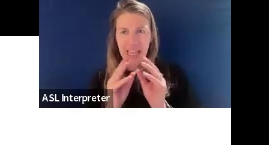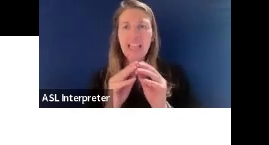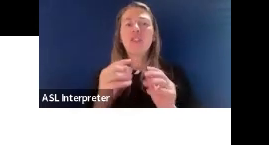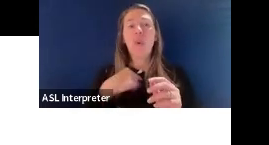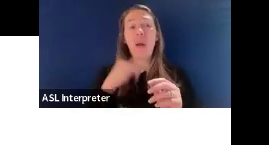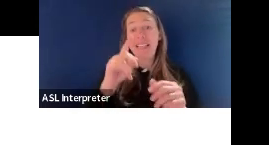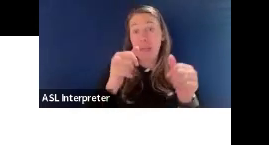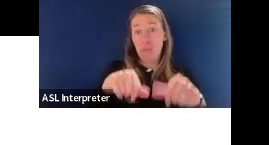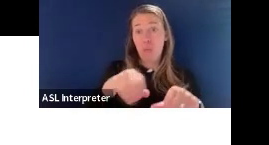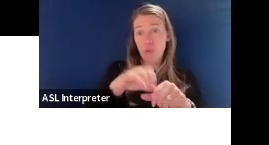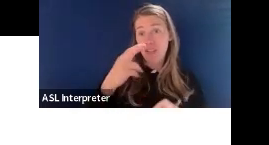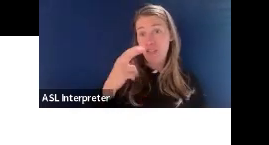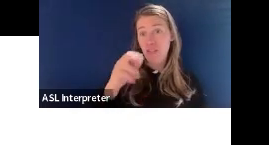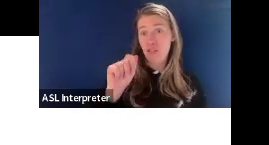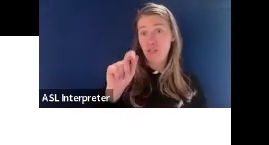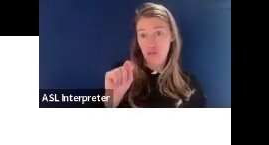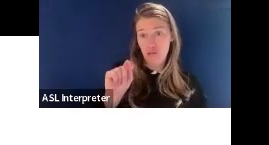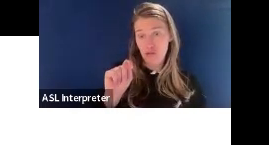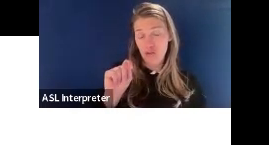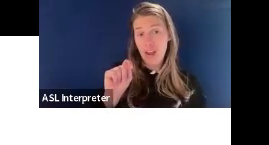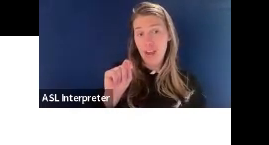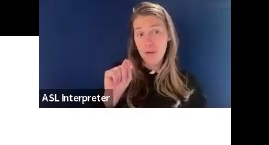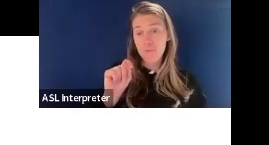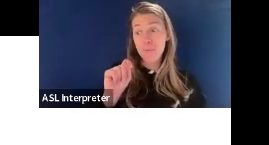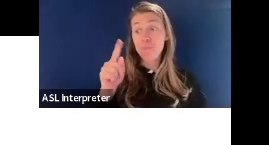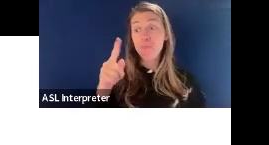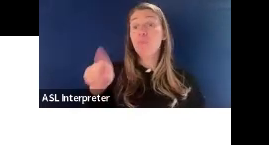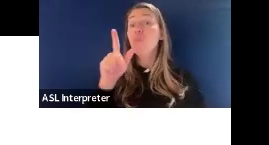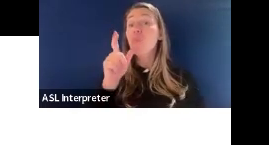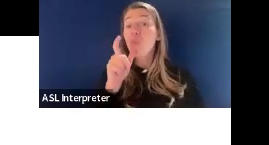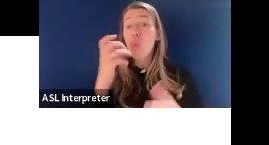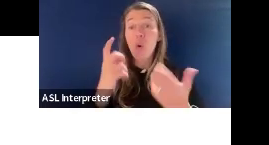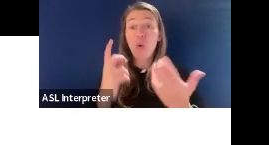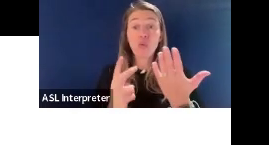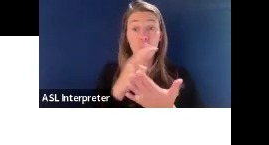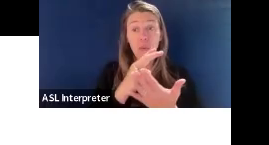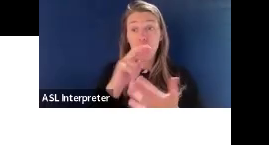posted in the chat for anyone who wants to review those notes that we've